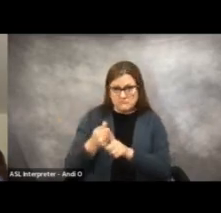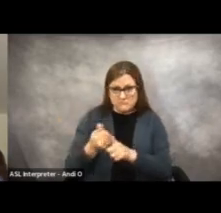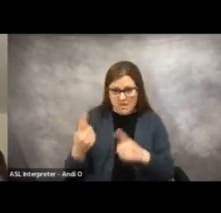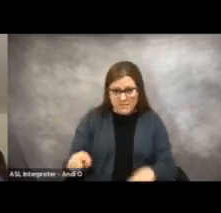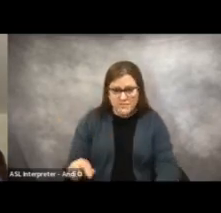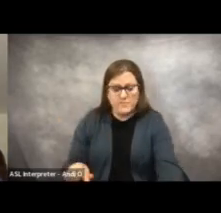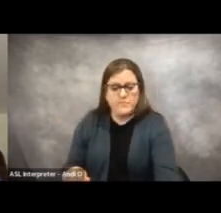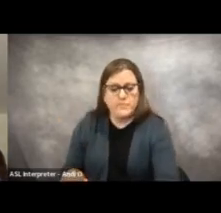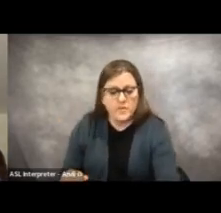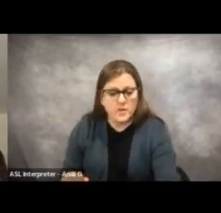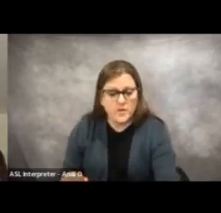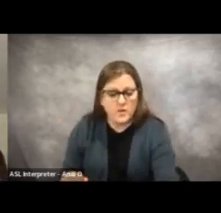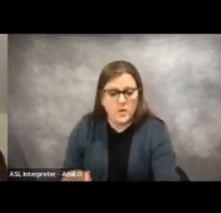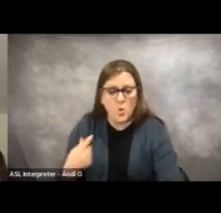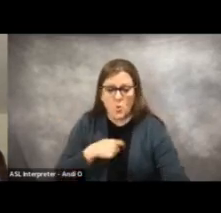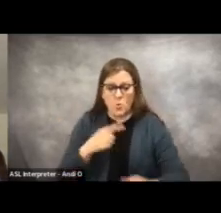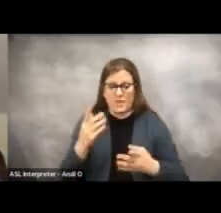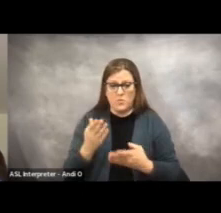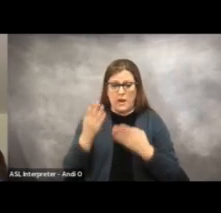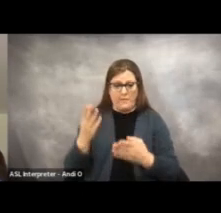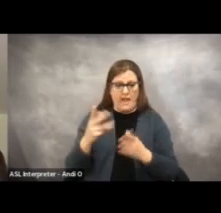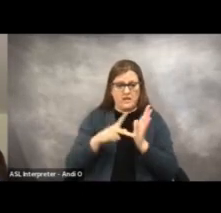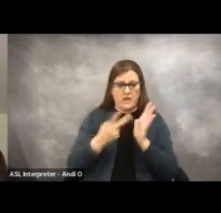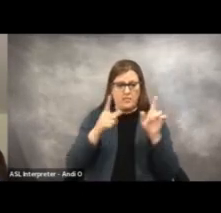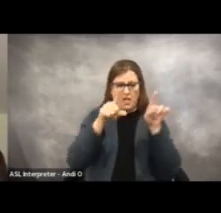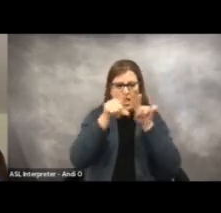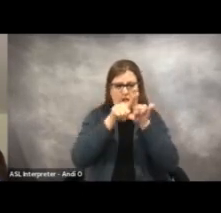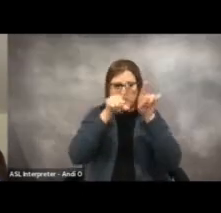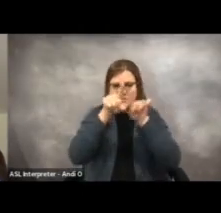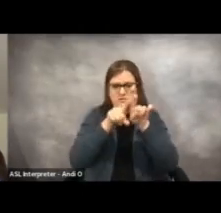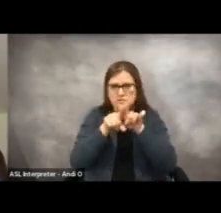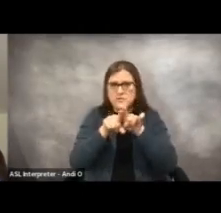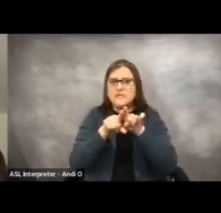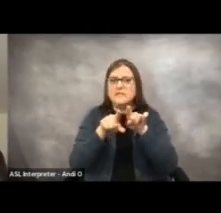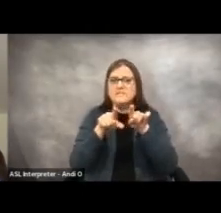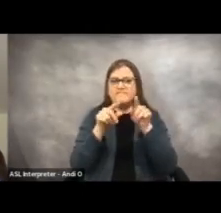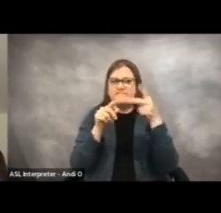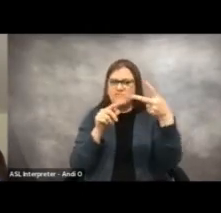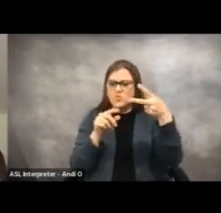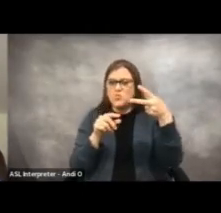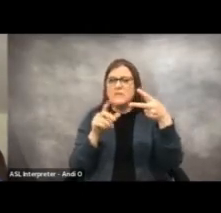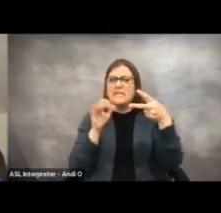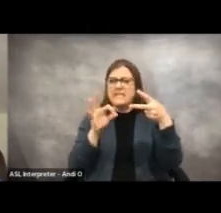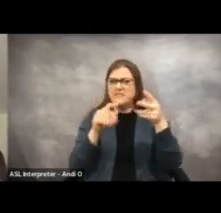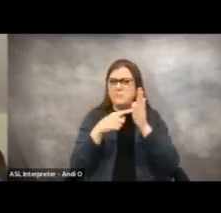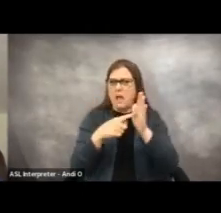recommend putting a double asterix next to all items that indicate possible after effects of a brain injury. So things